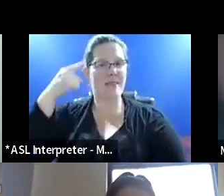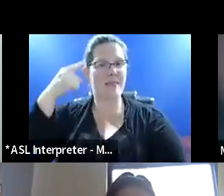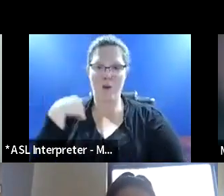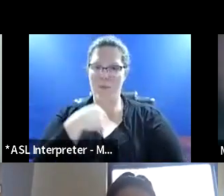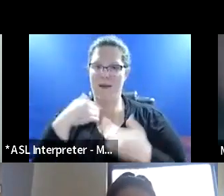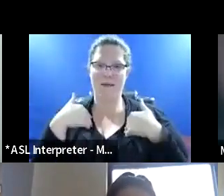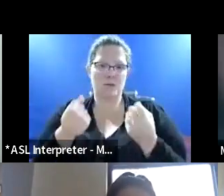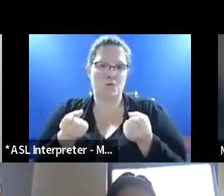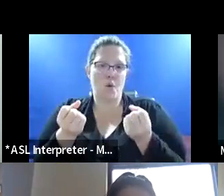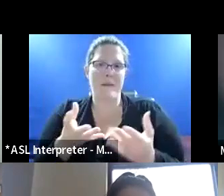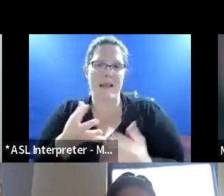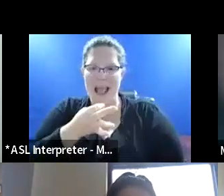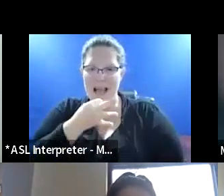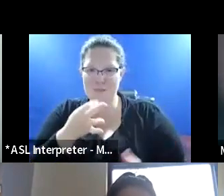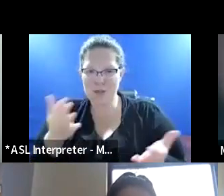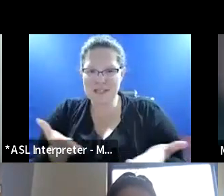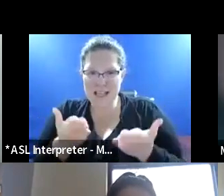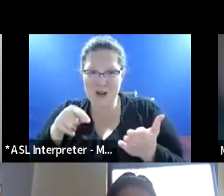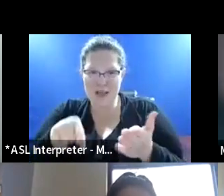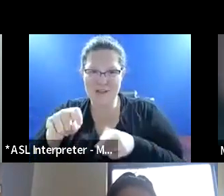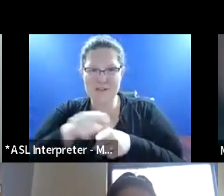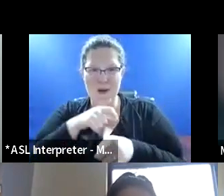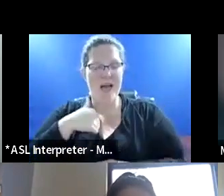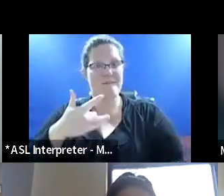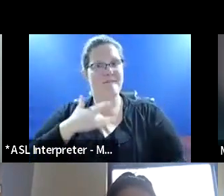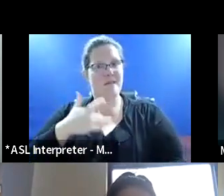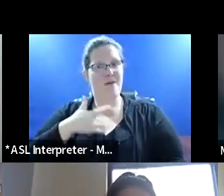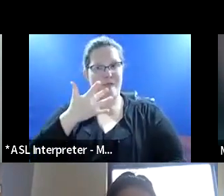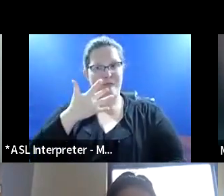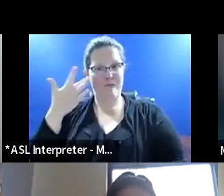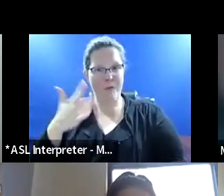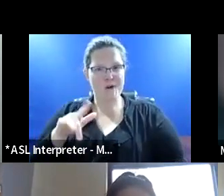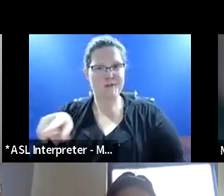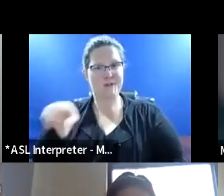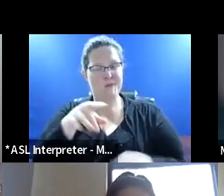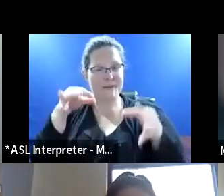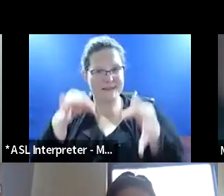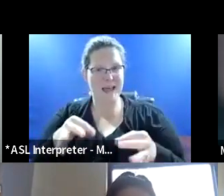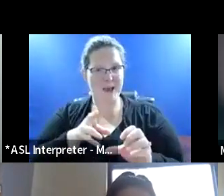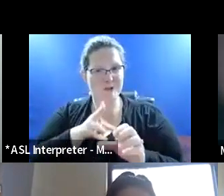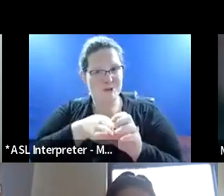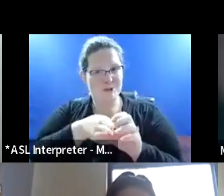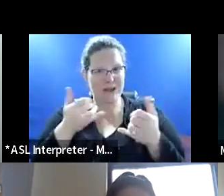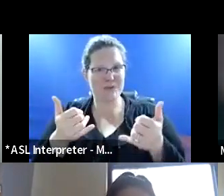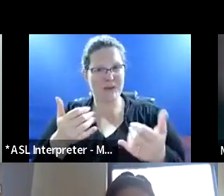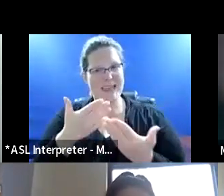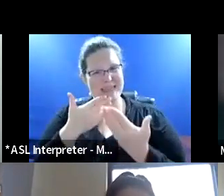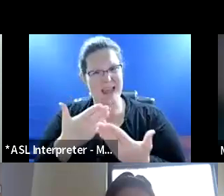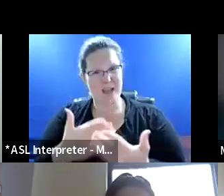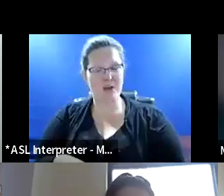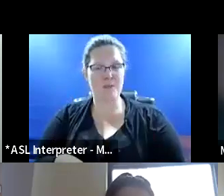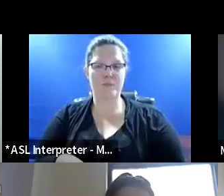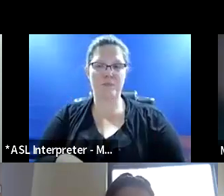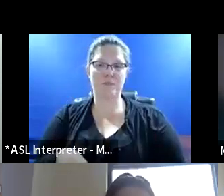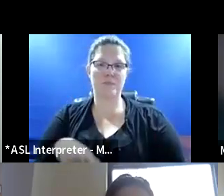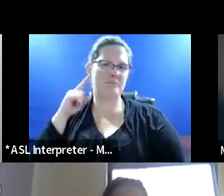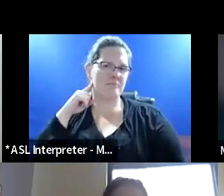DOES ANYBODY ELSE HAVE ANYTHING THAT THEY WANT TO SHARE THAT YOUR ORGANIZATION IS DOING OR QUESTIONS FOR OUR PEERS?